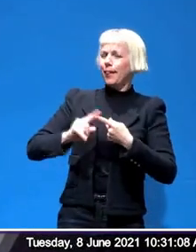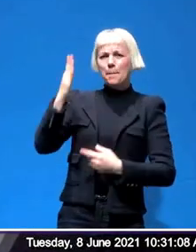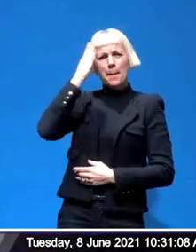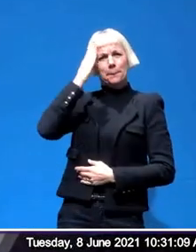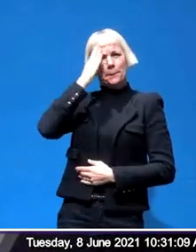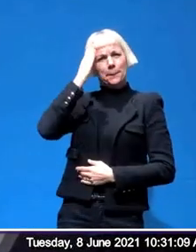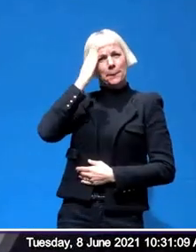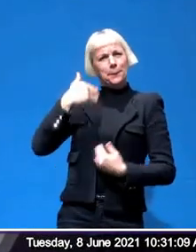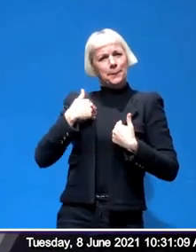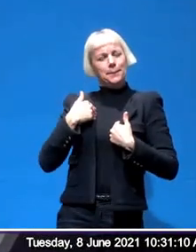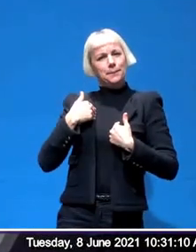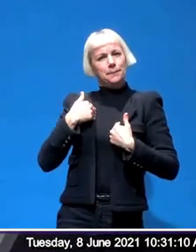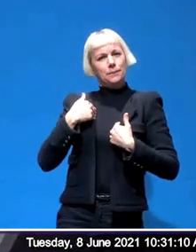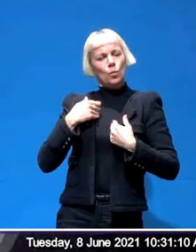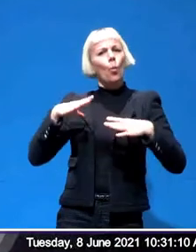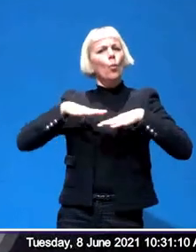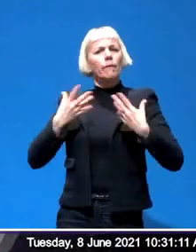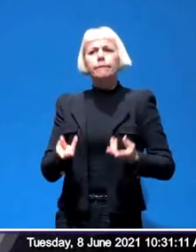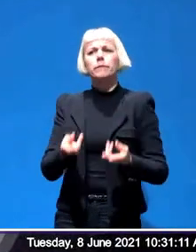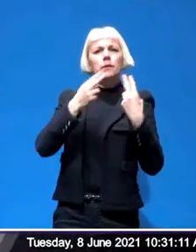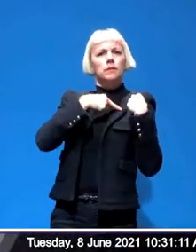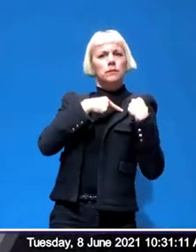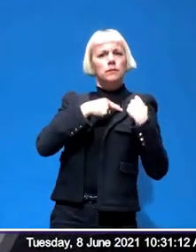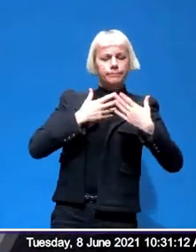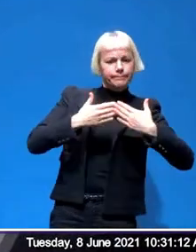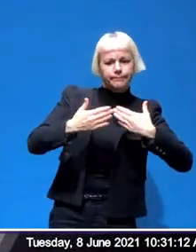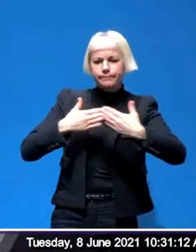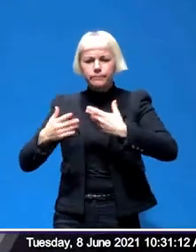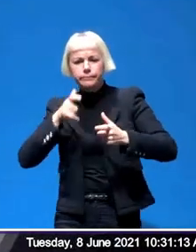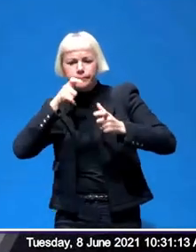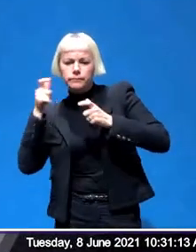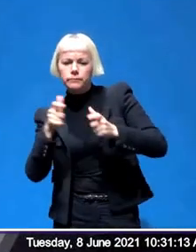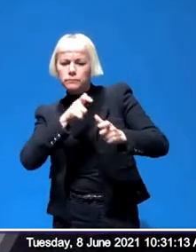that just came naturally, that I was the person who on was contacted with